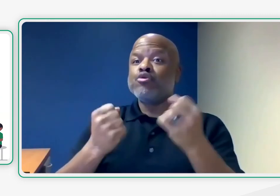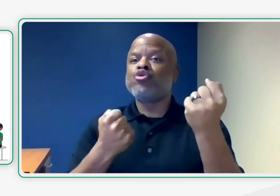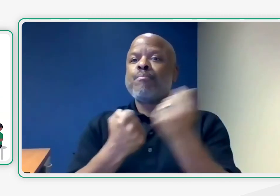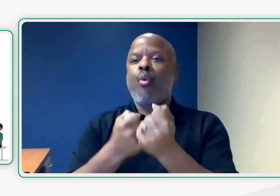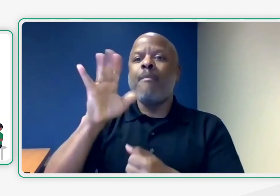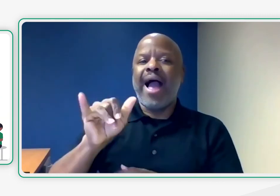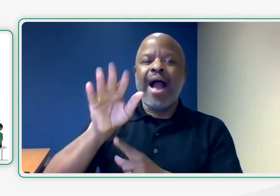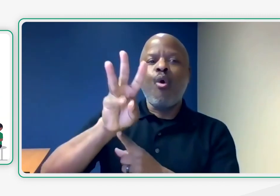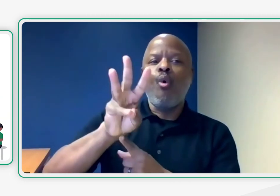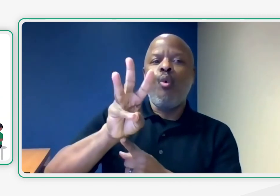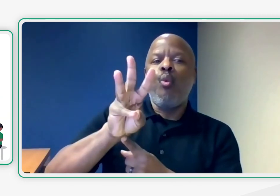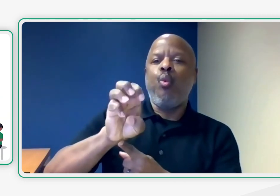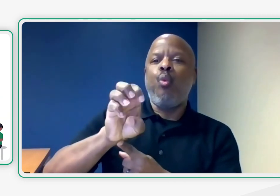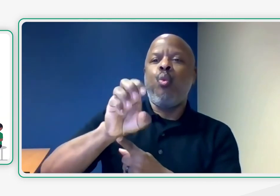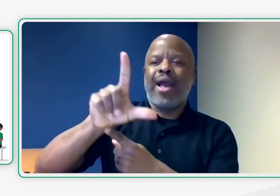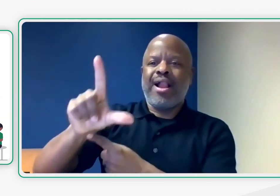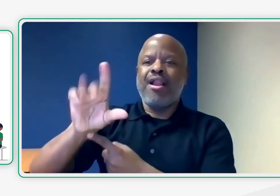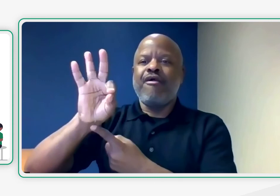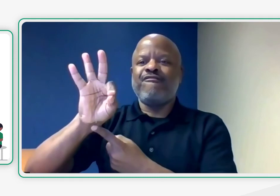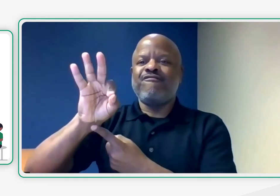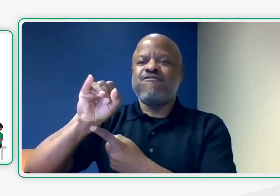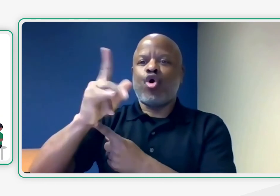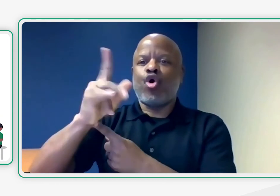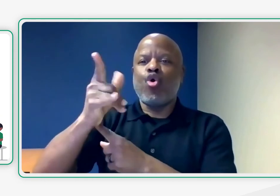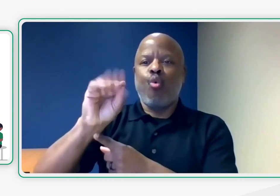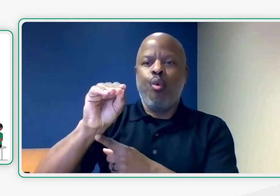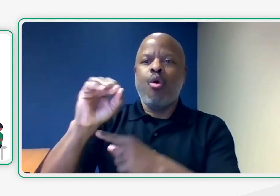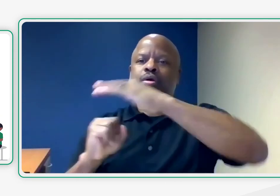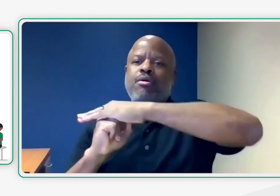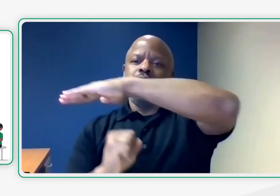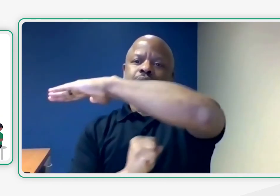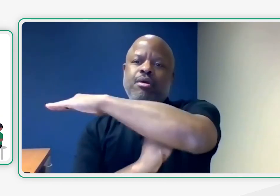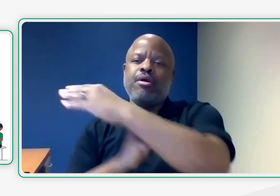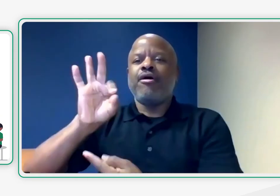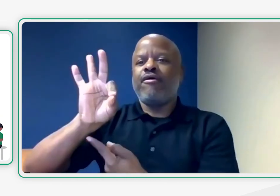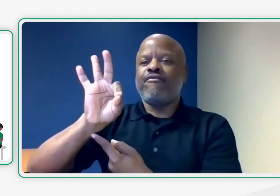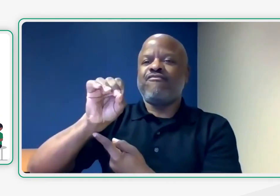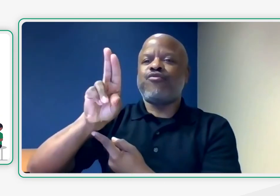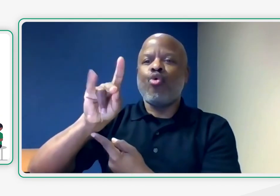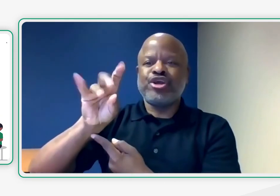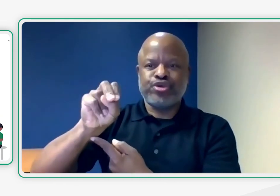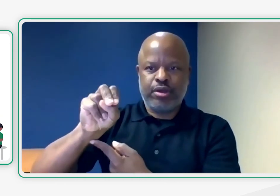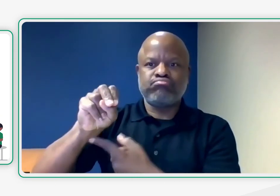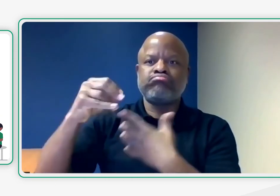Now, this program is supported by the Wells Fargo Foundation.